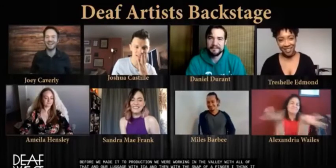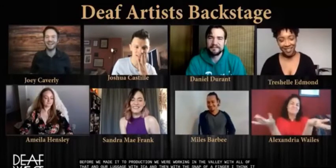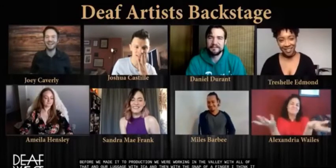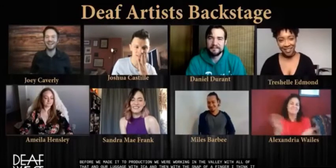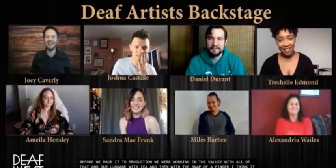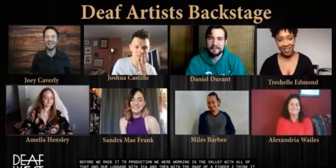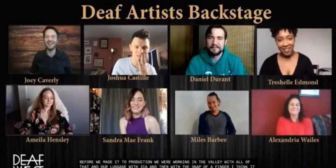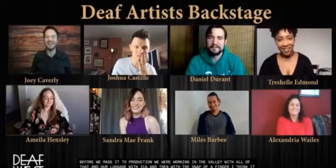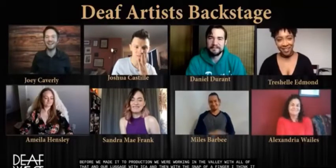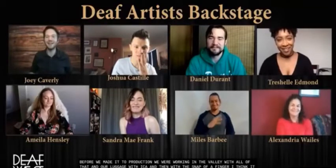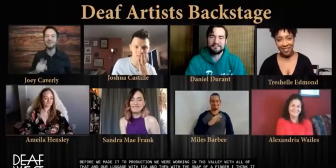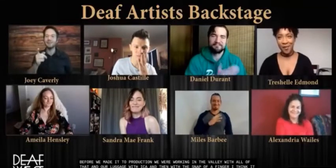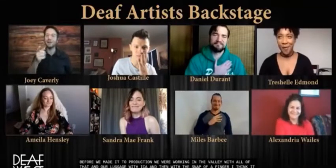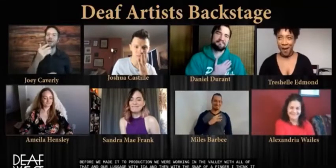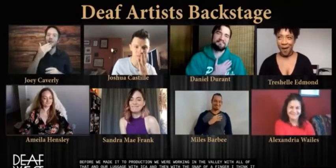Even that early in the production.